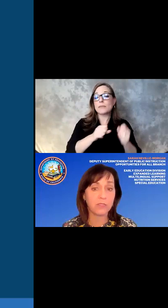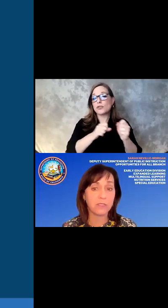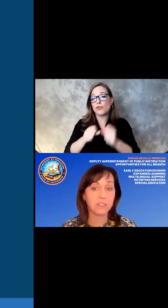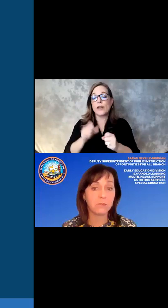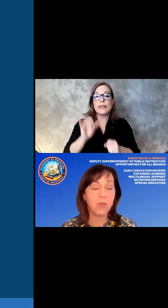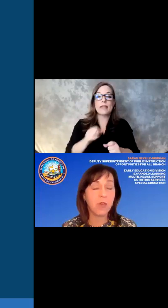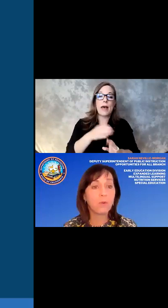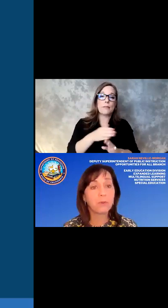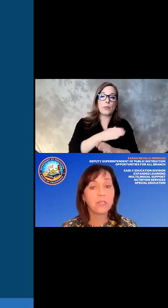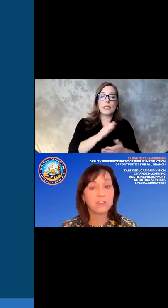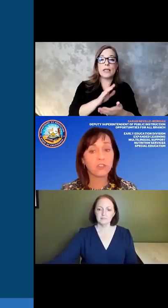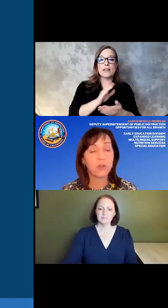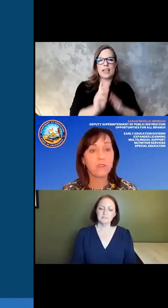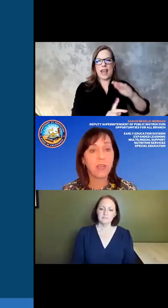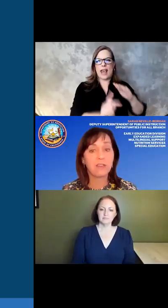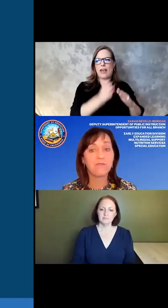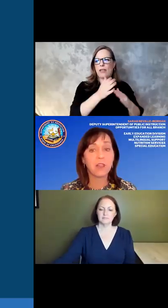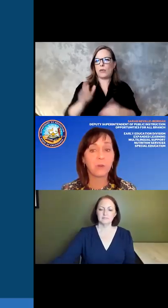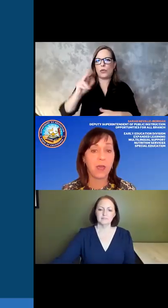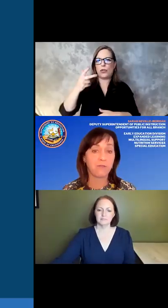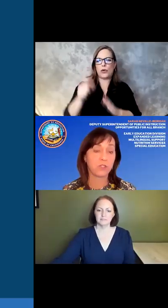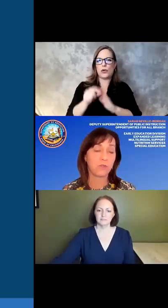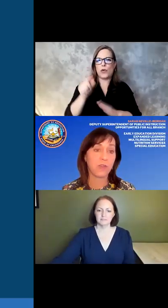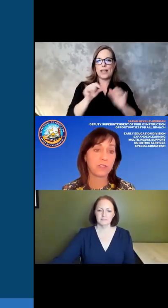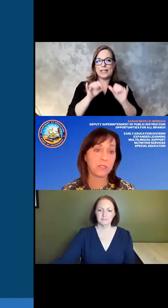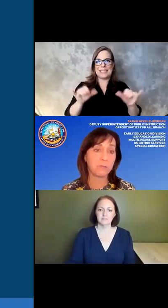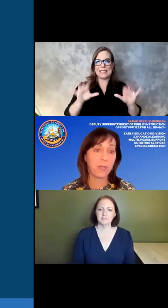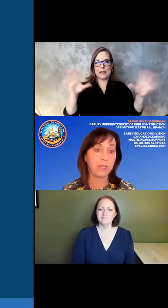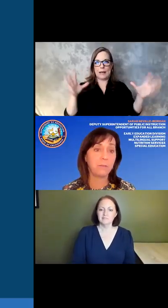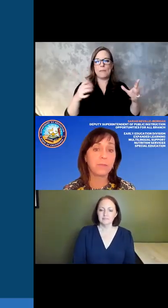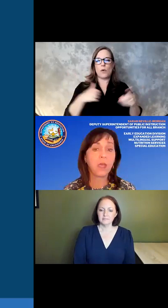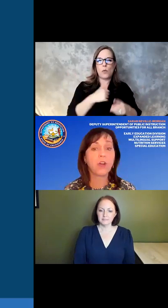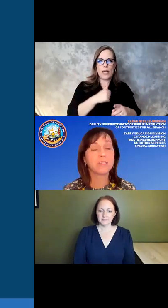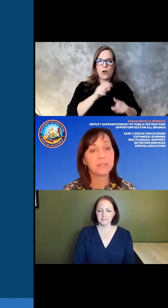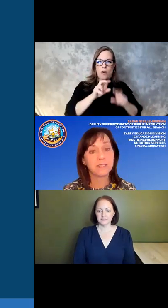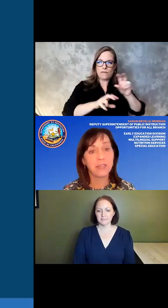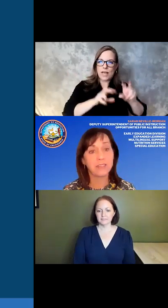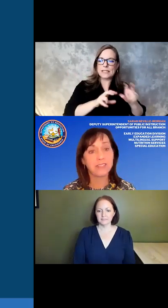system we're really ensuring that any following efforts or investments made are sustained